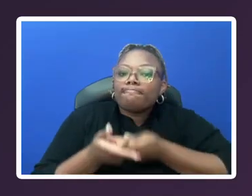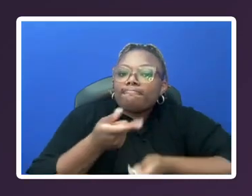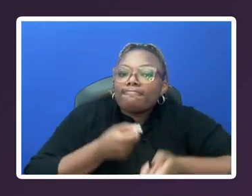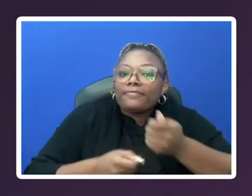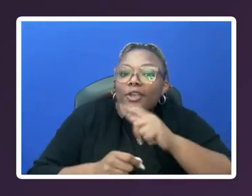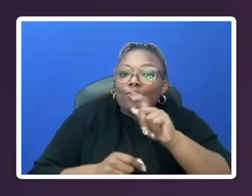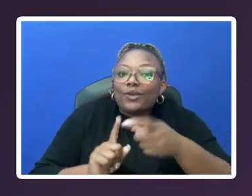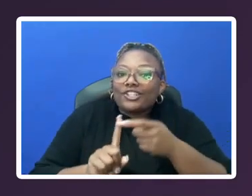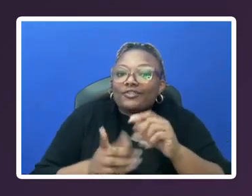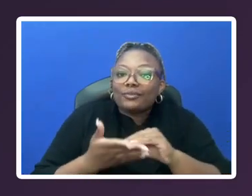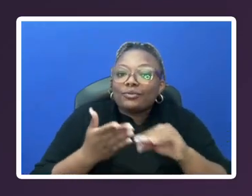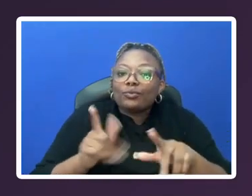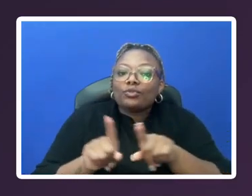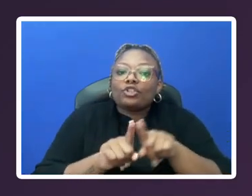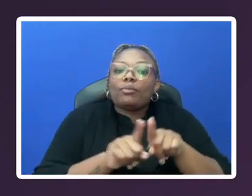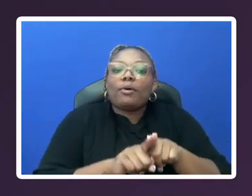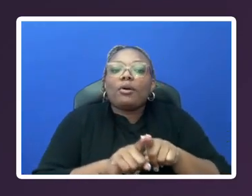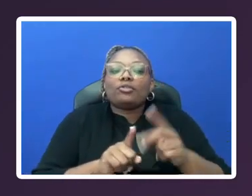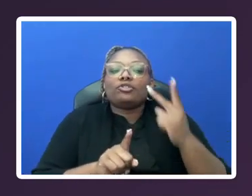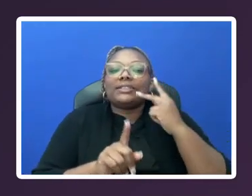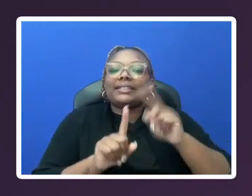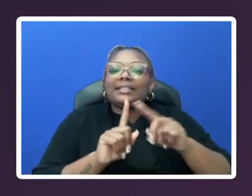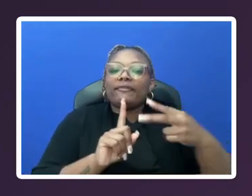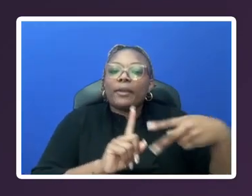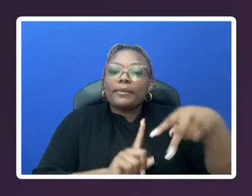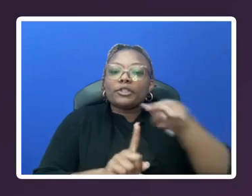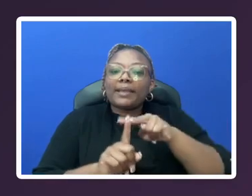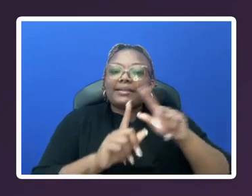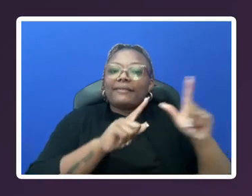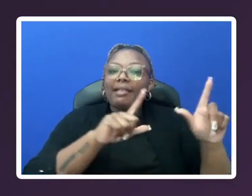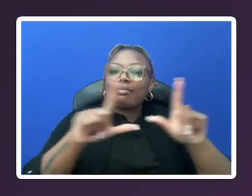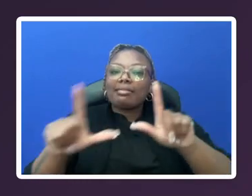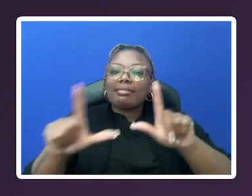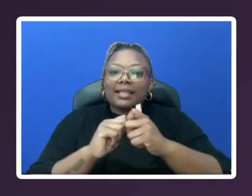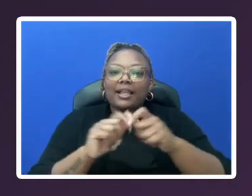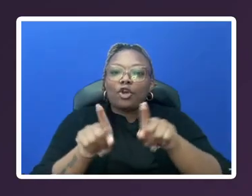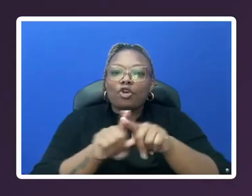through different perspectives or different lenses and how that can also help students to come up